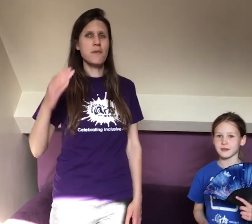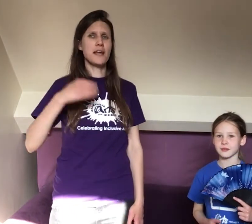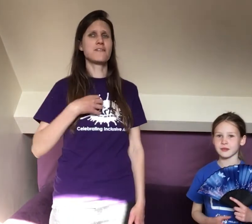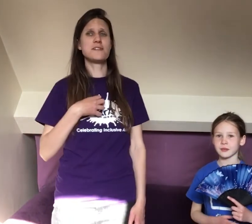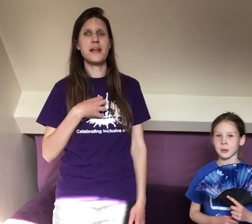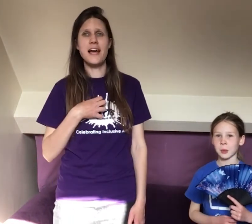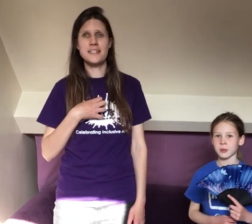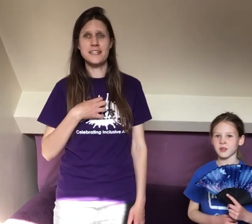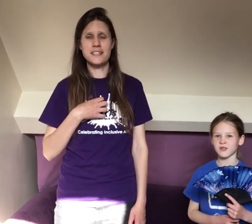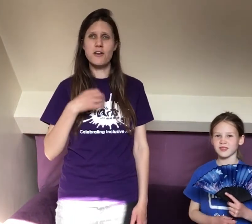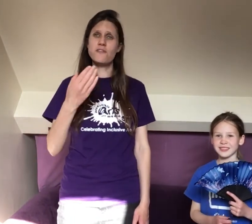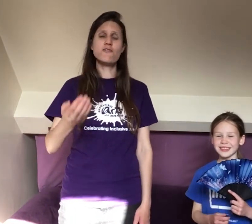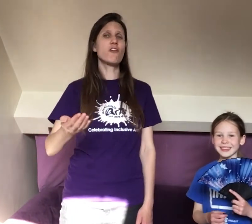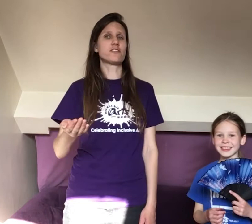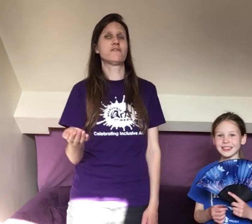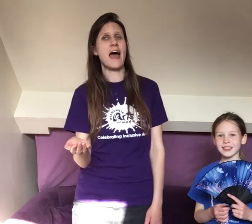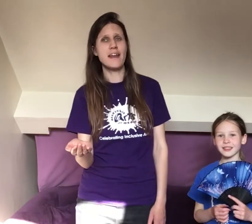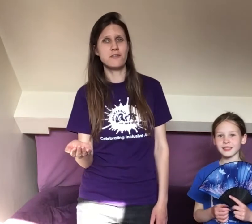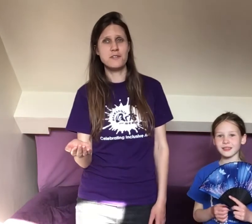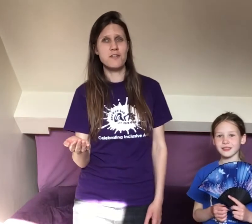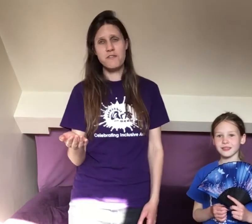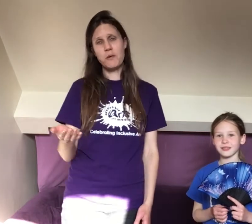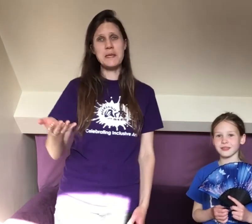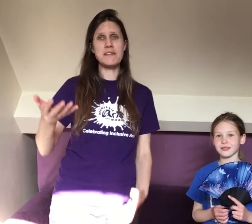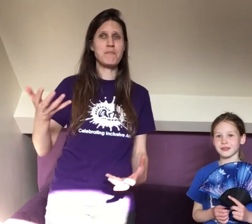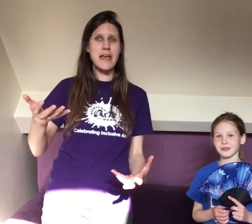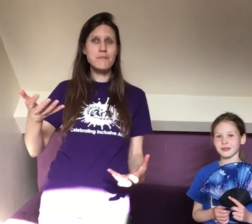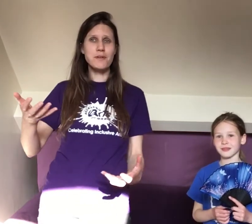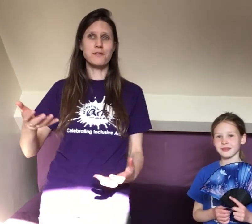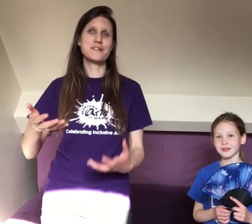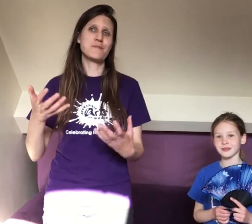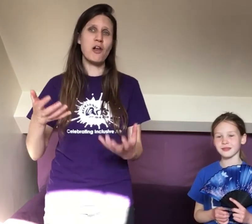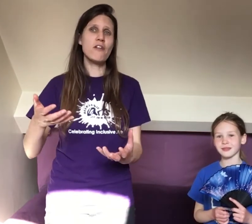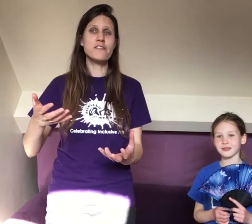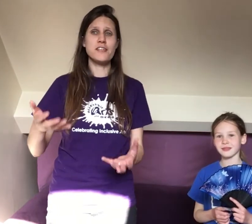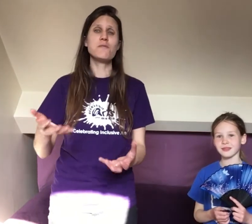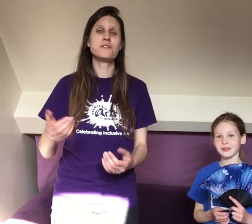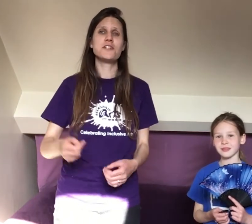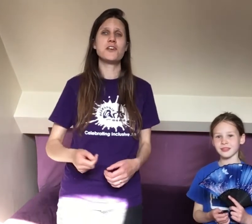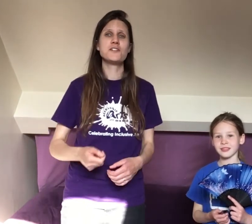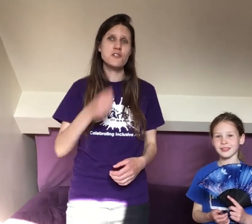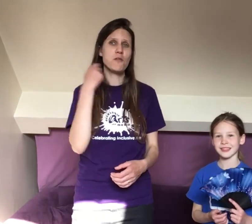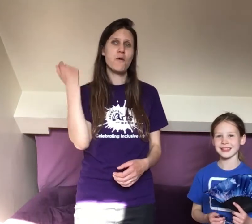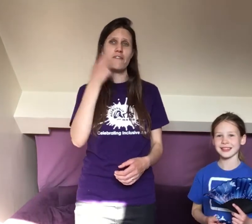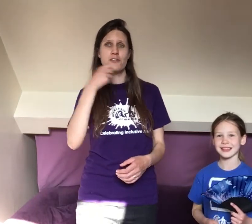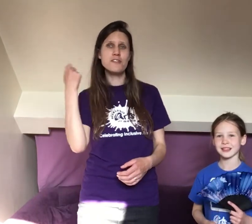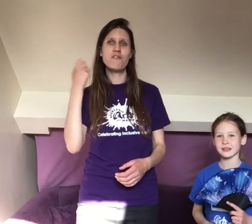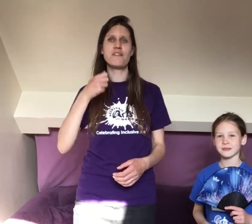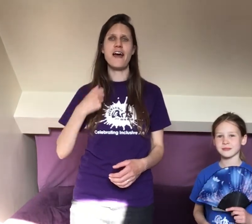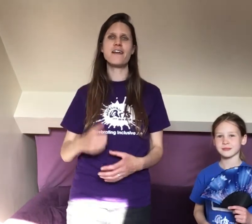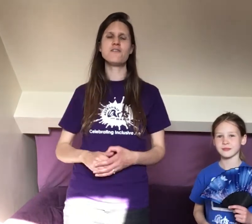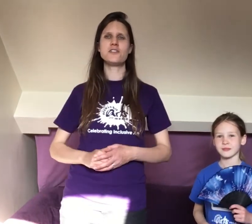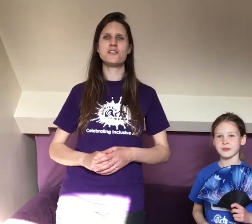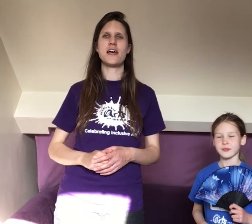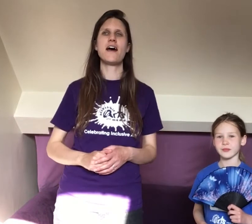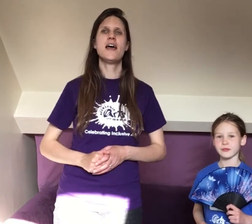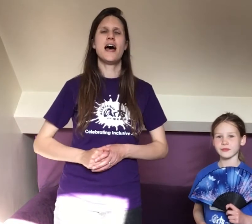Now I’m going to have to do an action. So if you’ve got a fan or if you’ve got a piece of paper or some cloth that you want to use and you can waft yourself with that, you could use that.